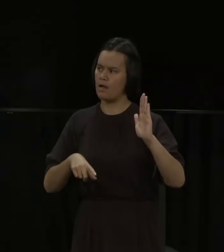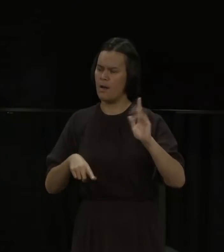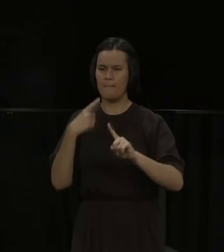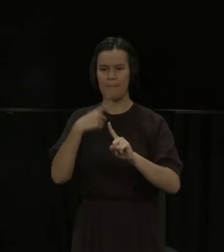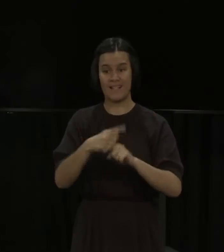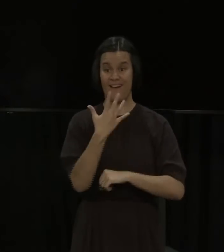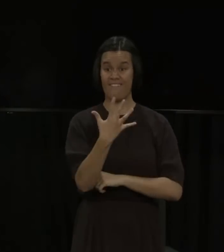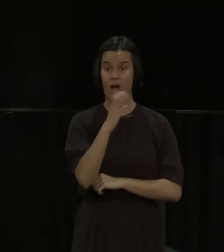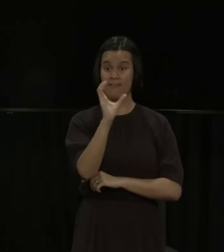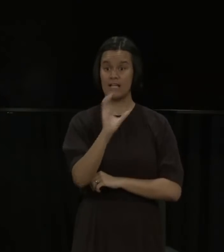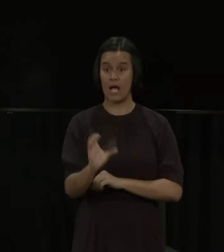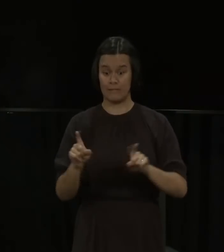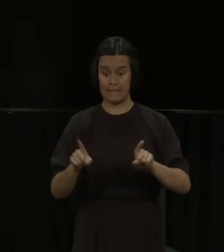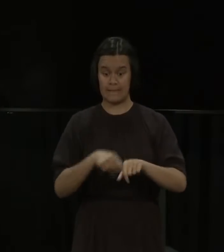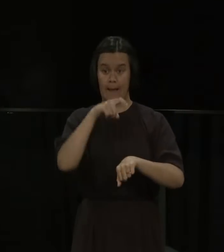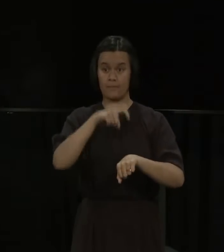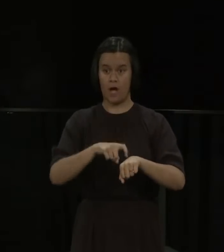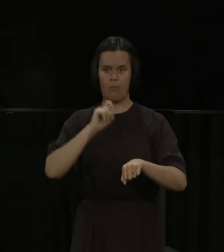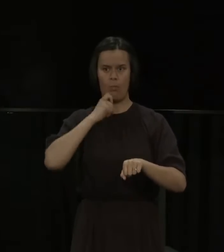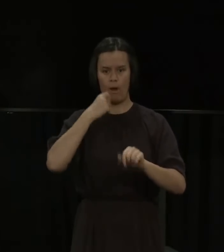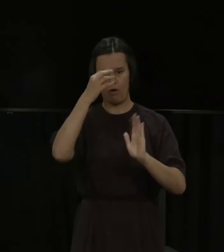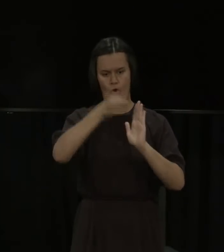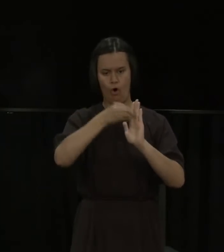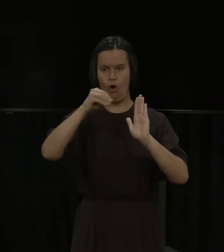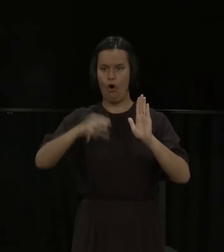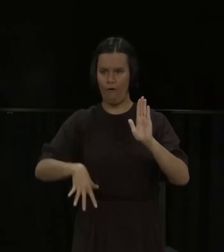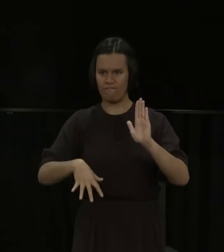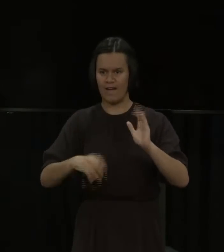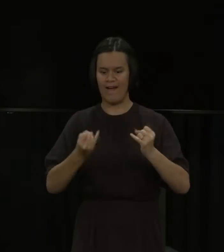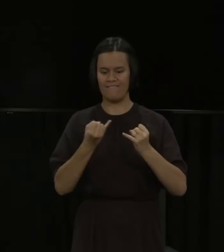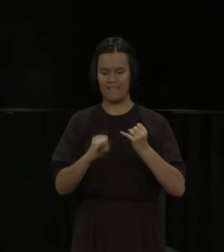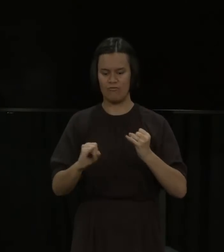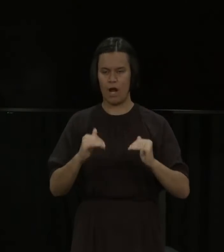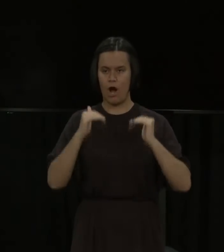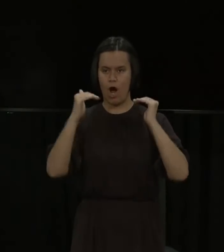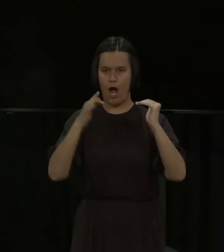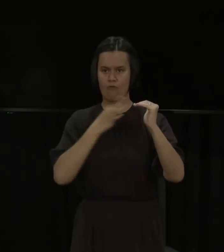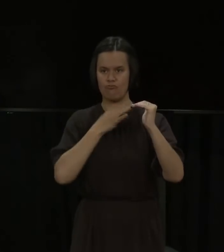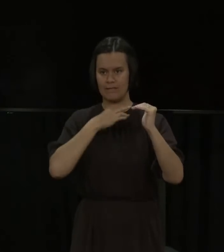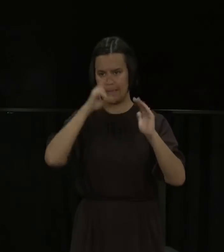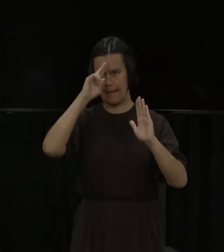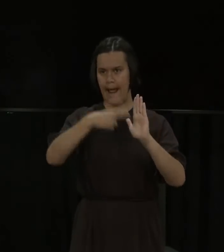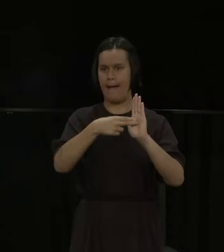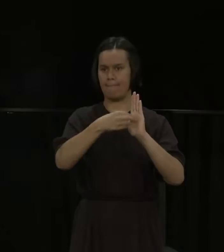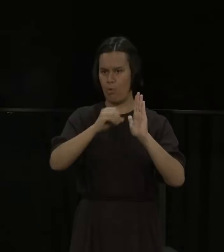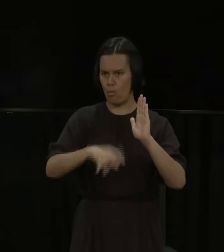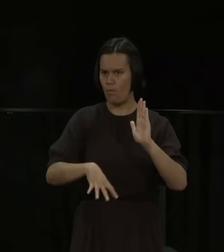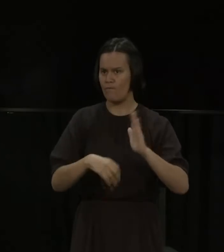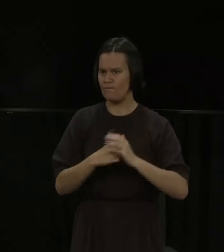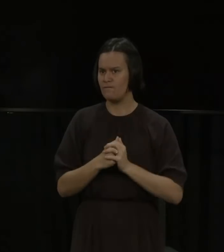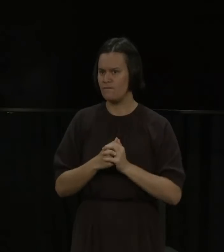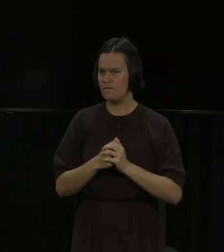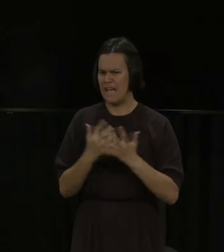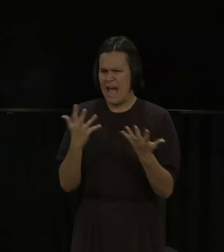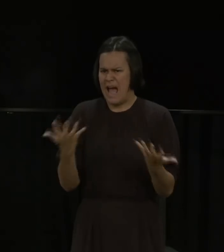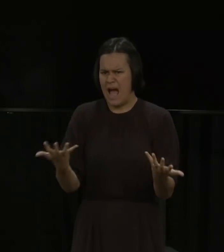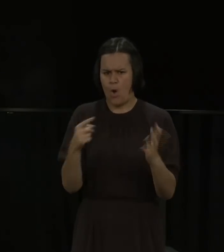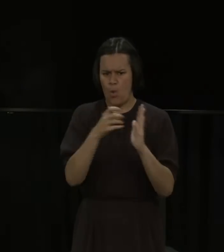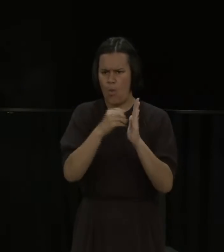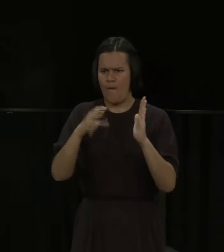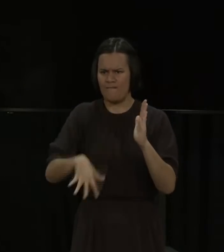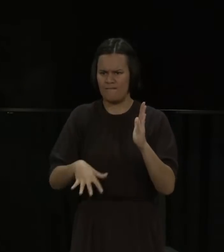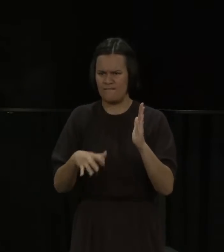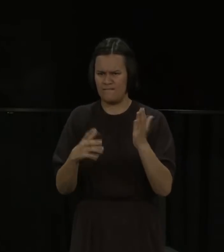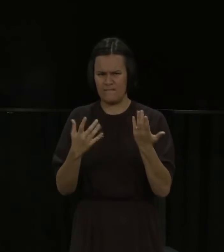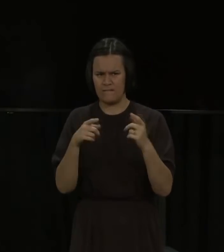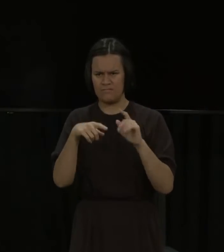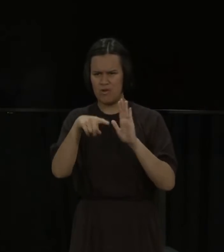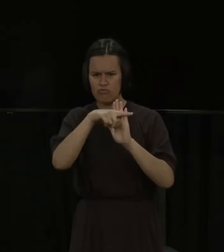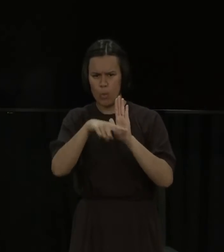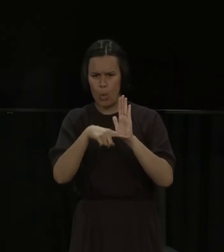months, what has changed now